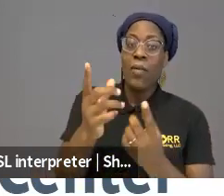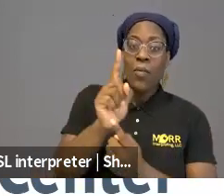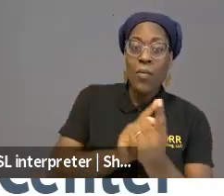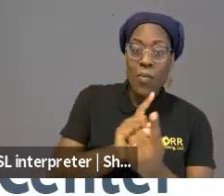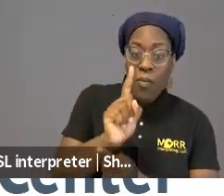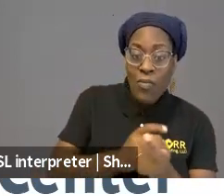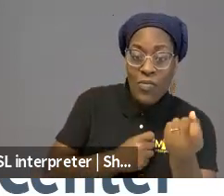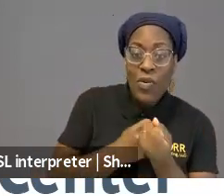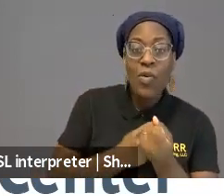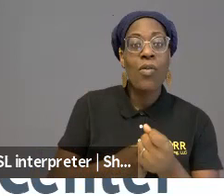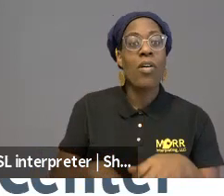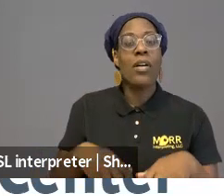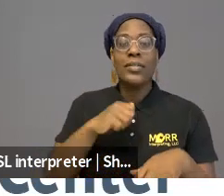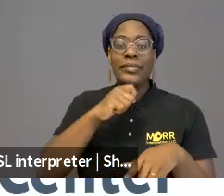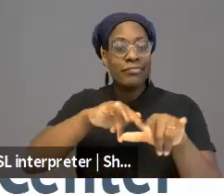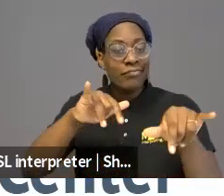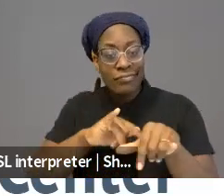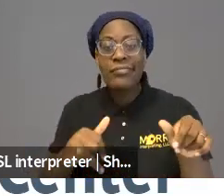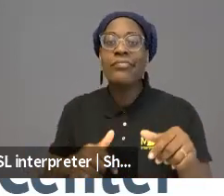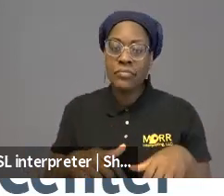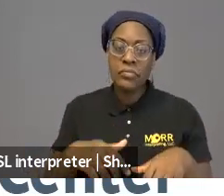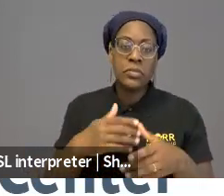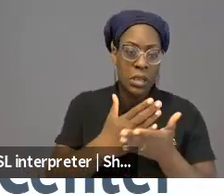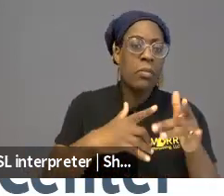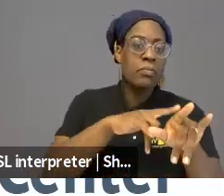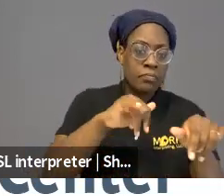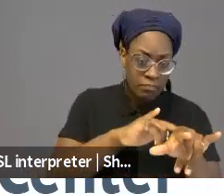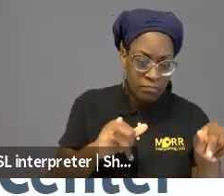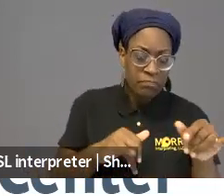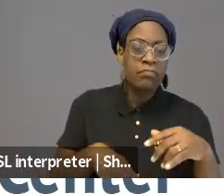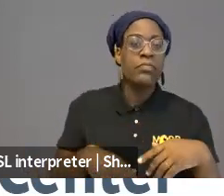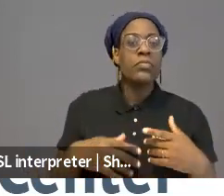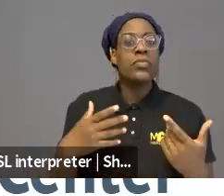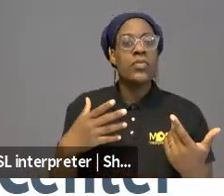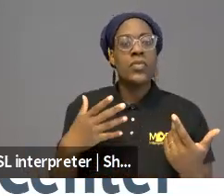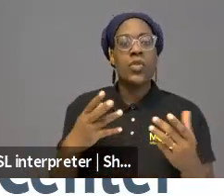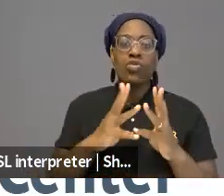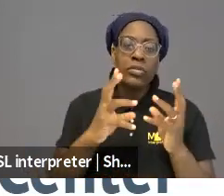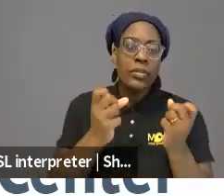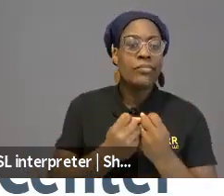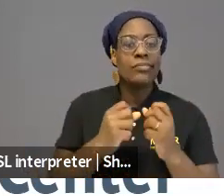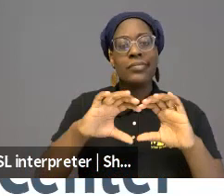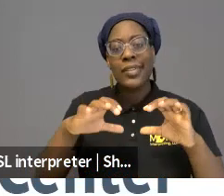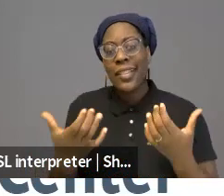case before the pandemic). We currently offer 1:1 support in-person, online synchronously,